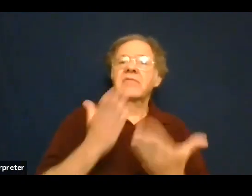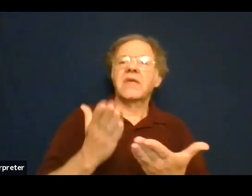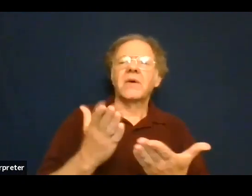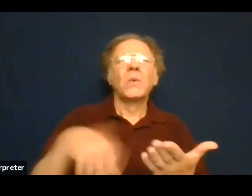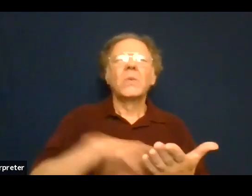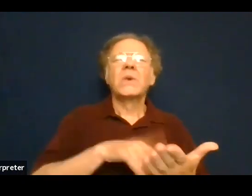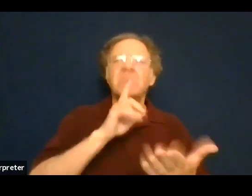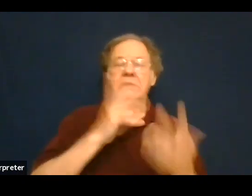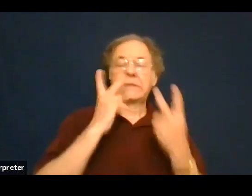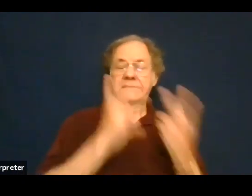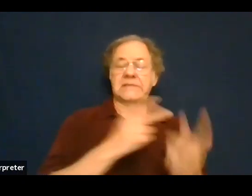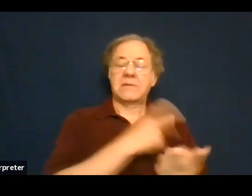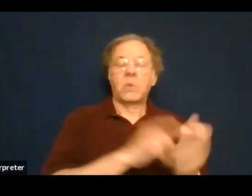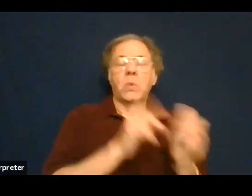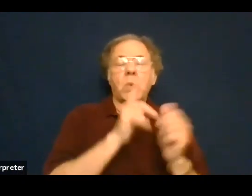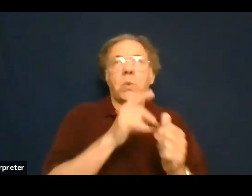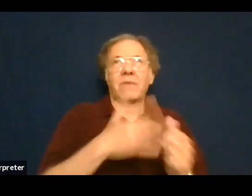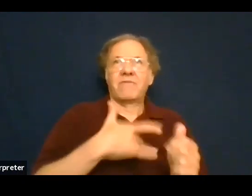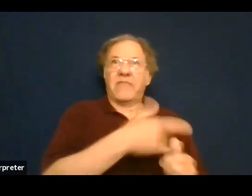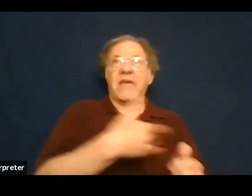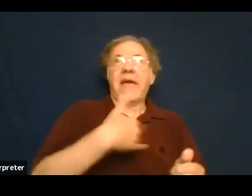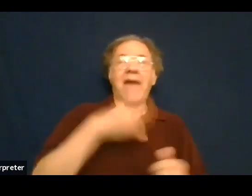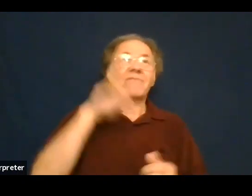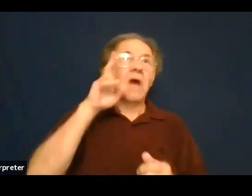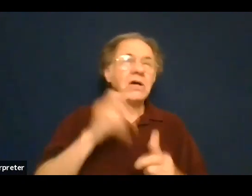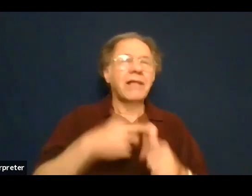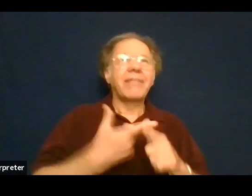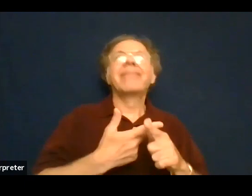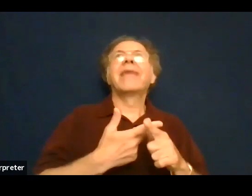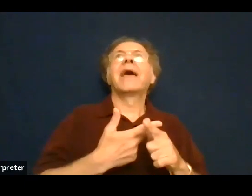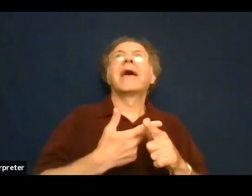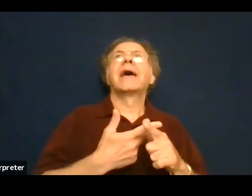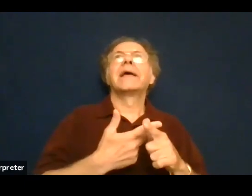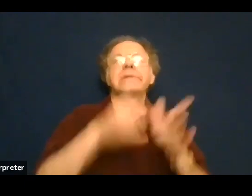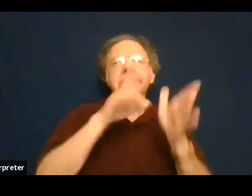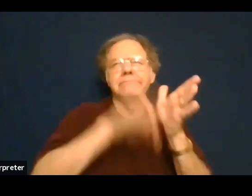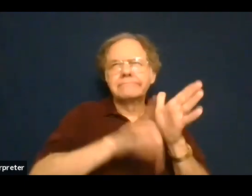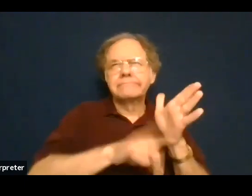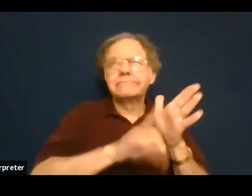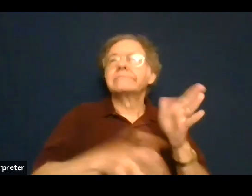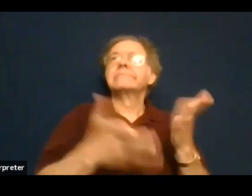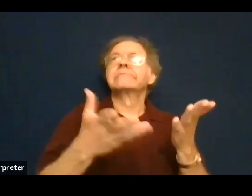think they have Usher syndrome, and then when they're carrying one mutation